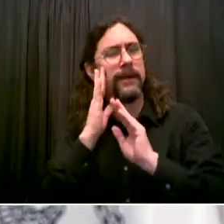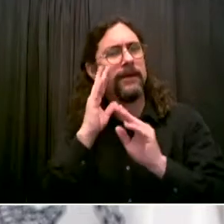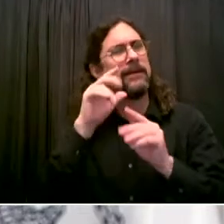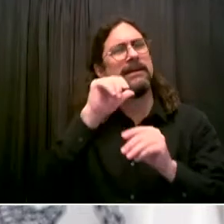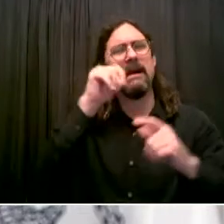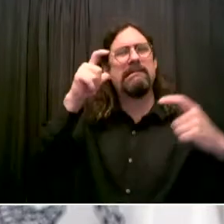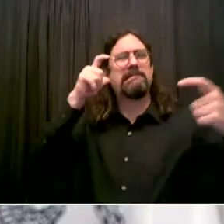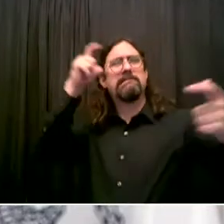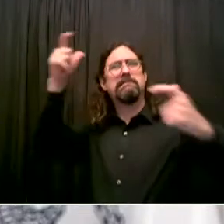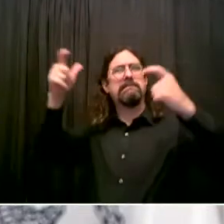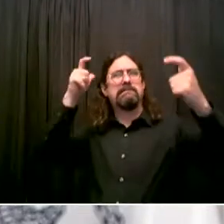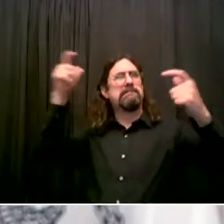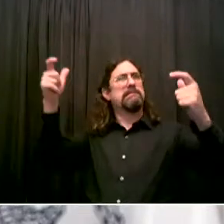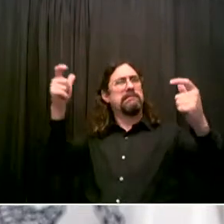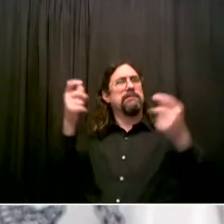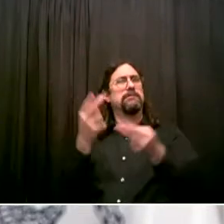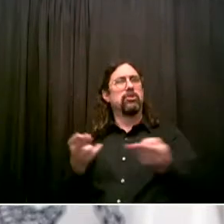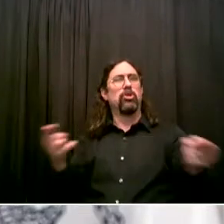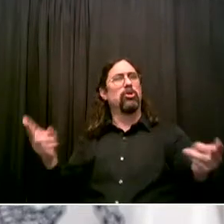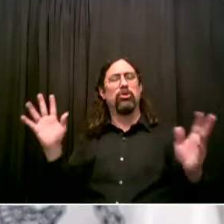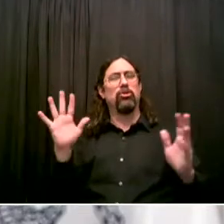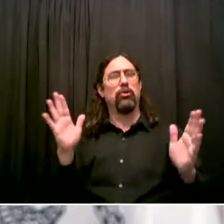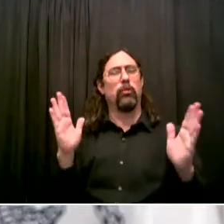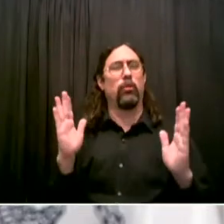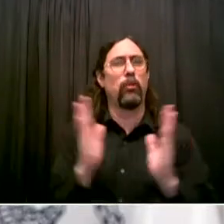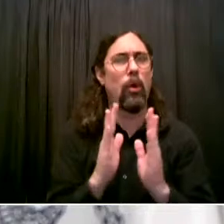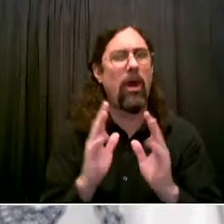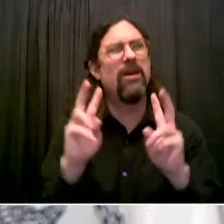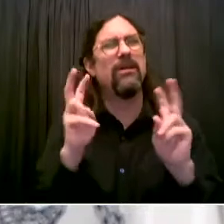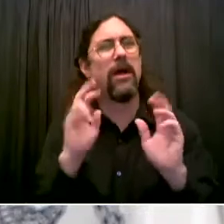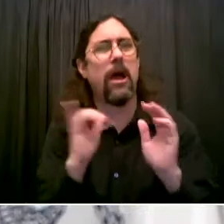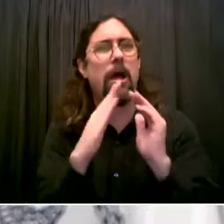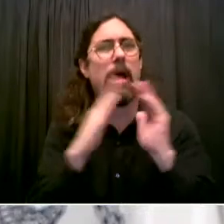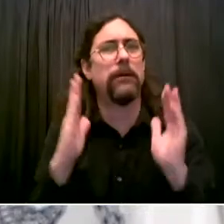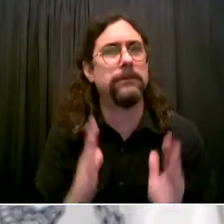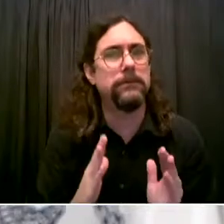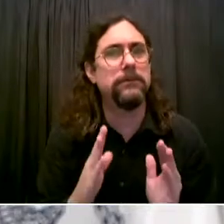SAFER. THAT'S WHY THEY KEEP BUILDING OUT MORE OF